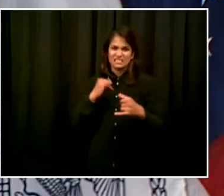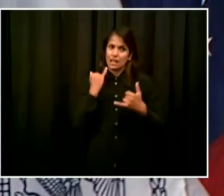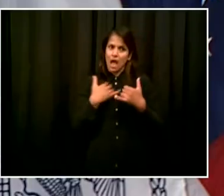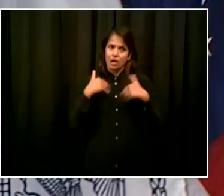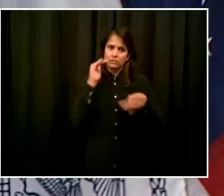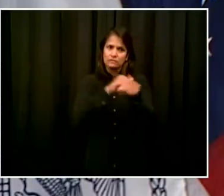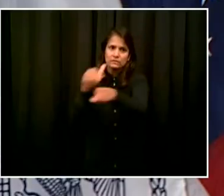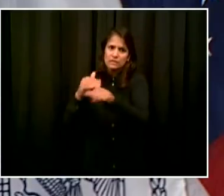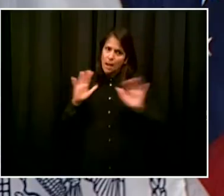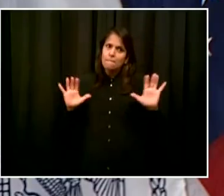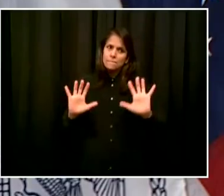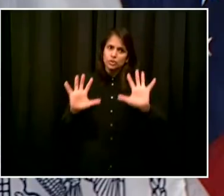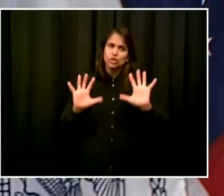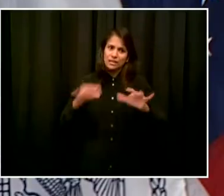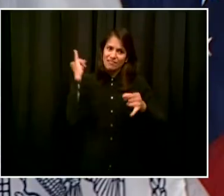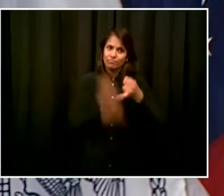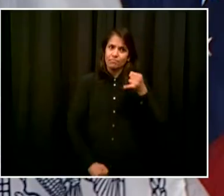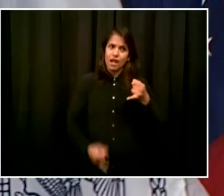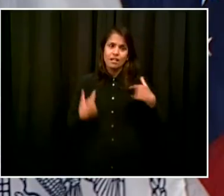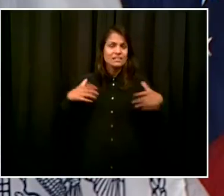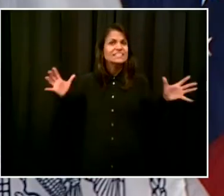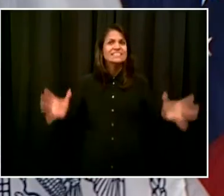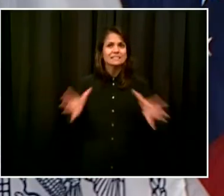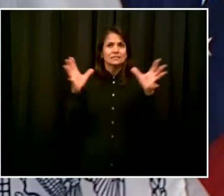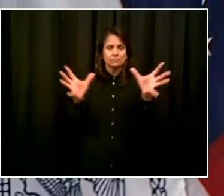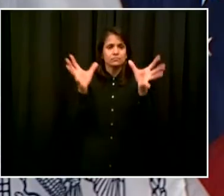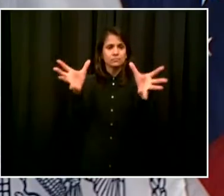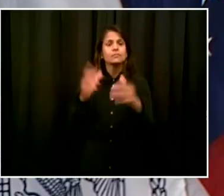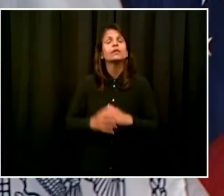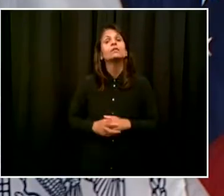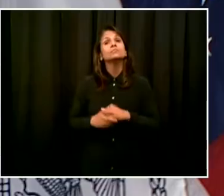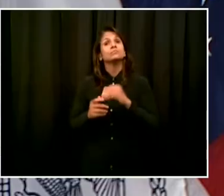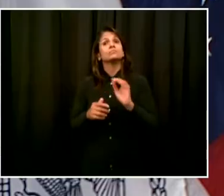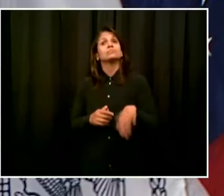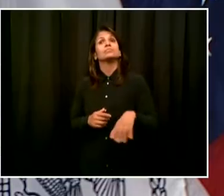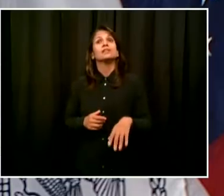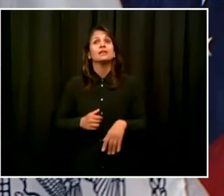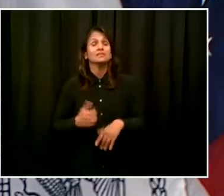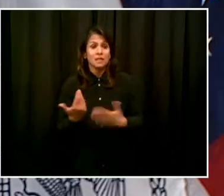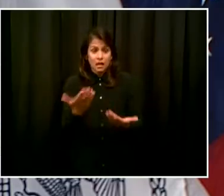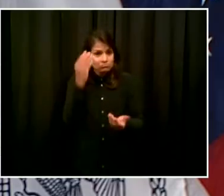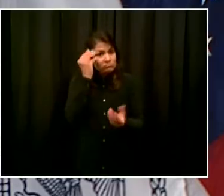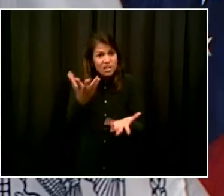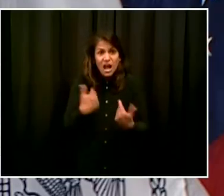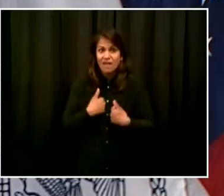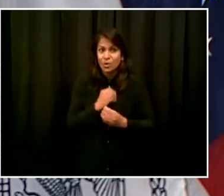START DOING THAT AS WELL WITH THE CENSUS. I'LL BE TALKING ABOUT IT REGULARLY AS WELL.